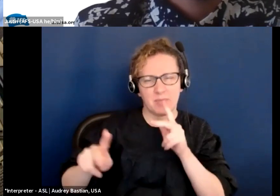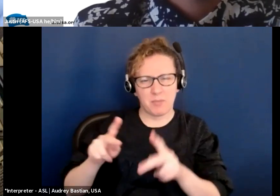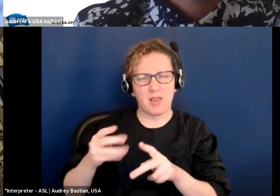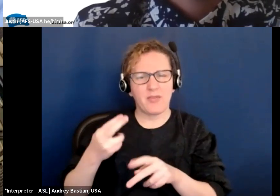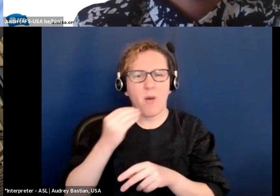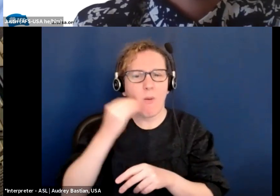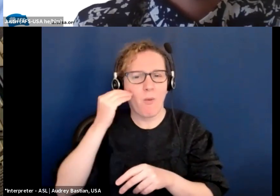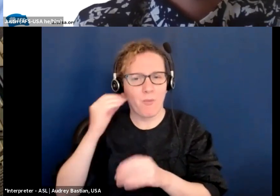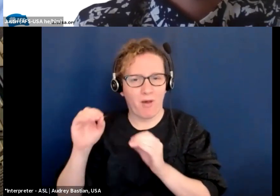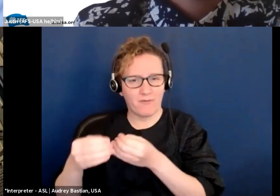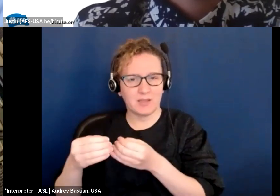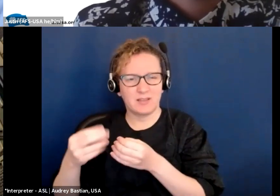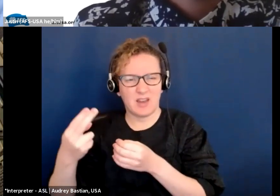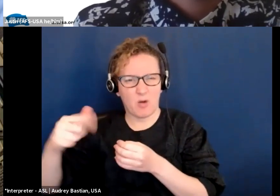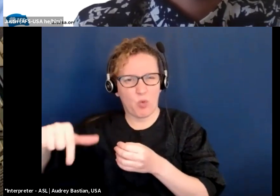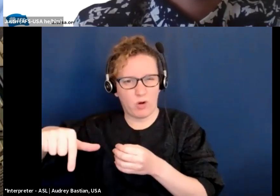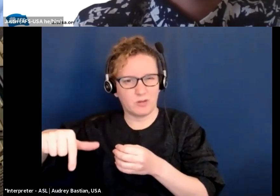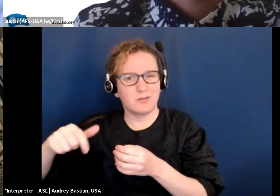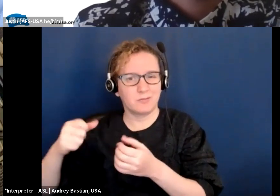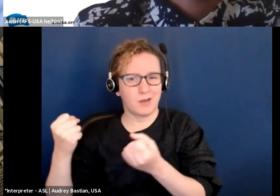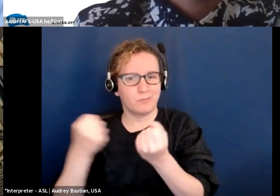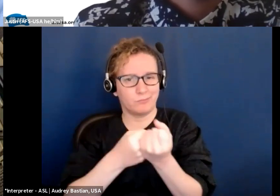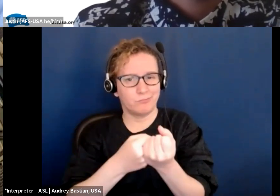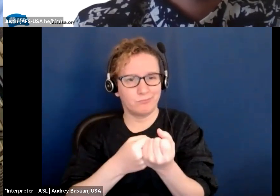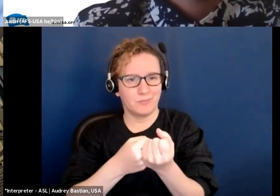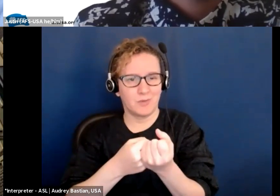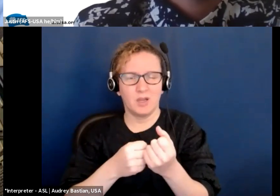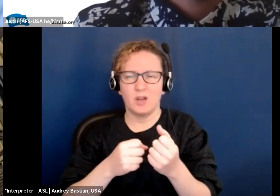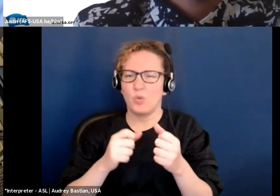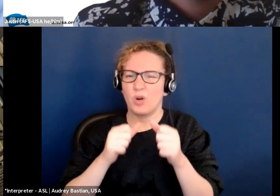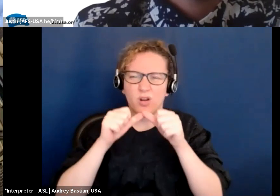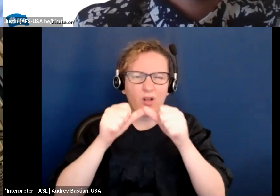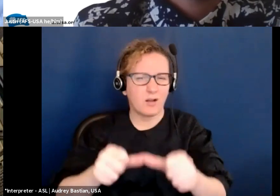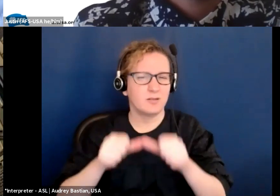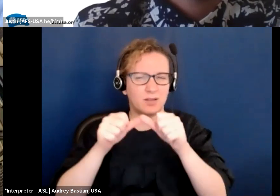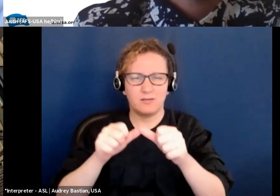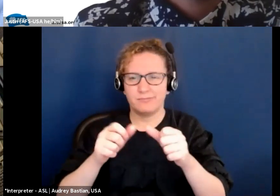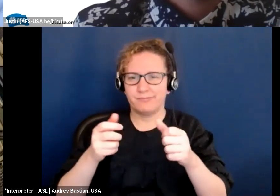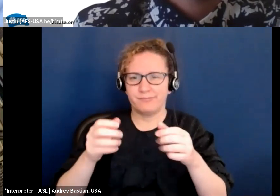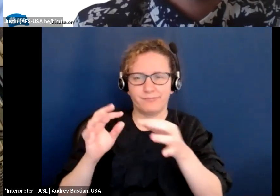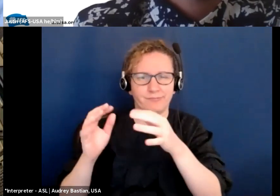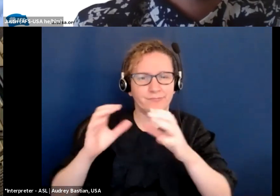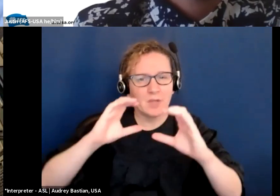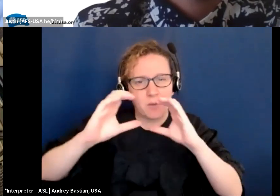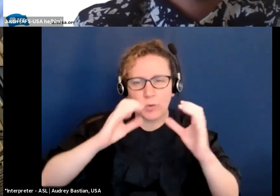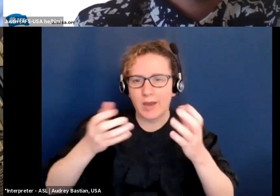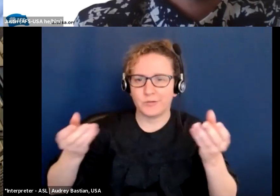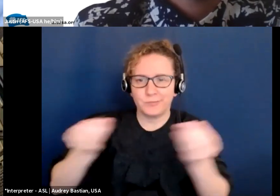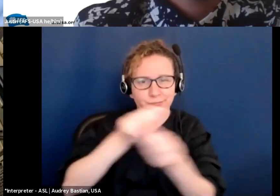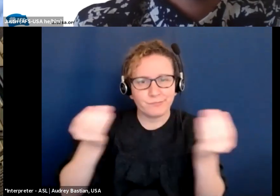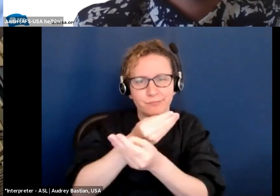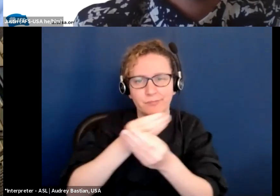can really do that. They are in constant communication with full time staff at World Learning who